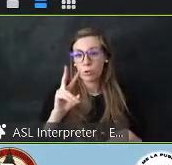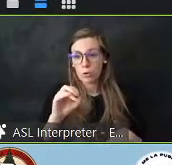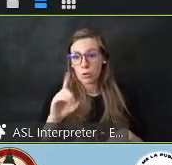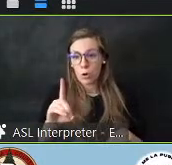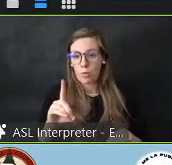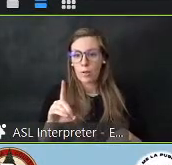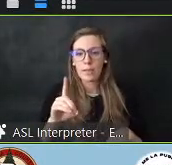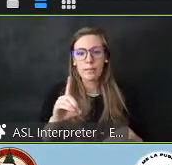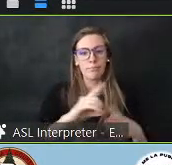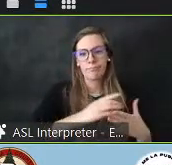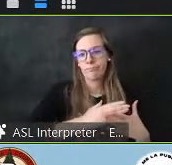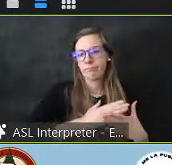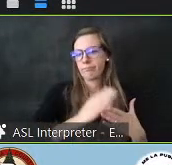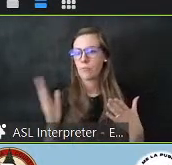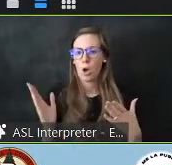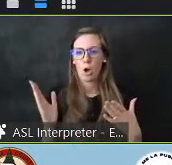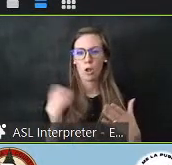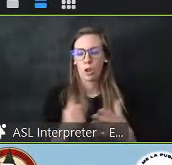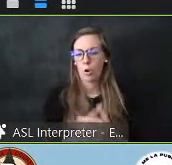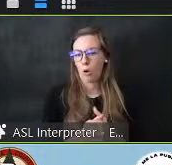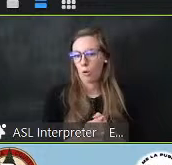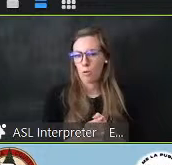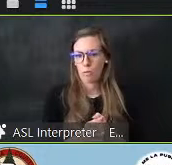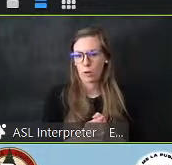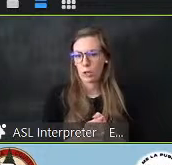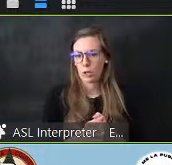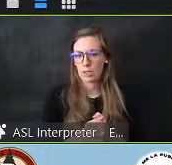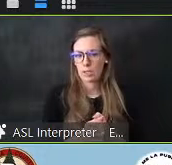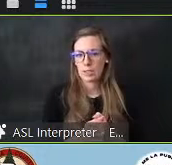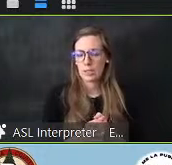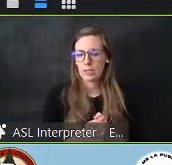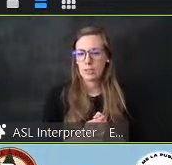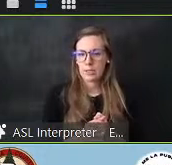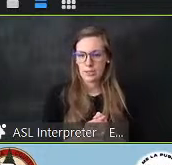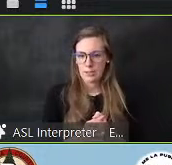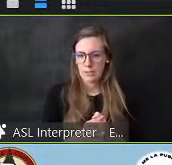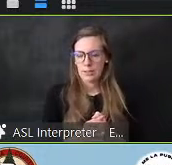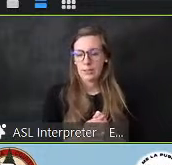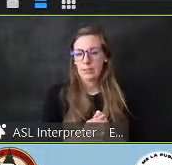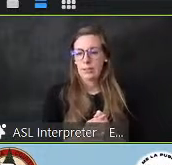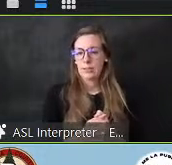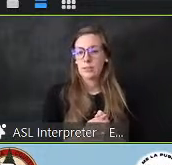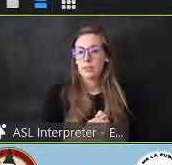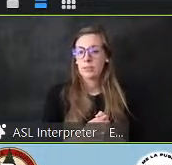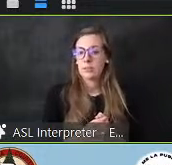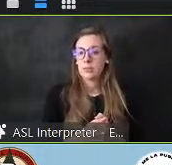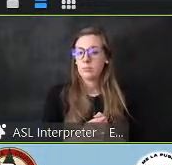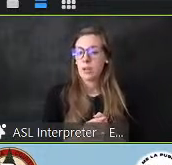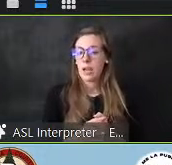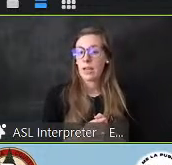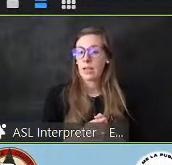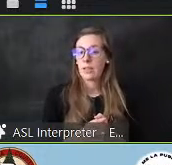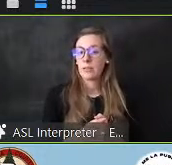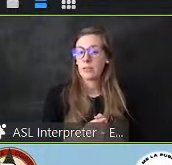with more single groups of five to 1718 to 24 and 25 to 34.